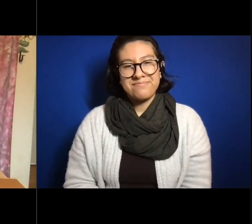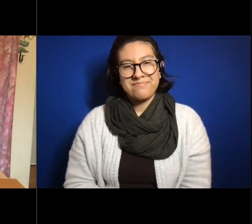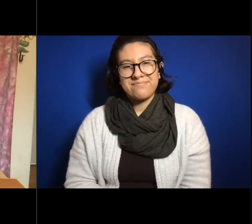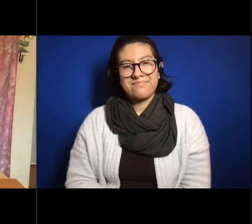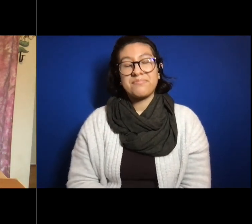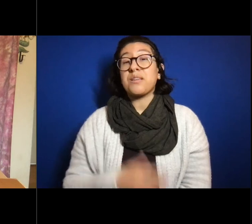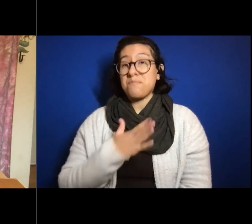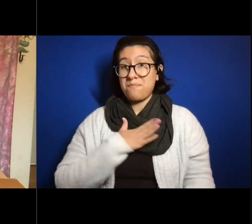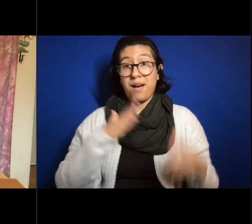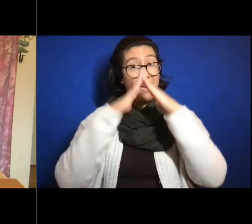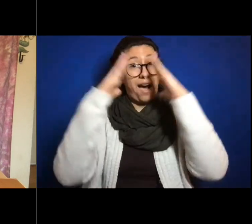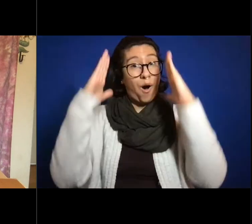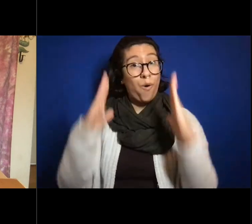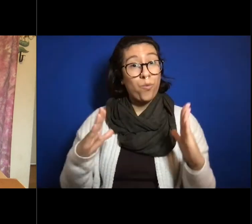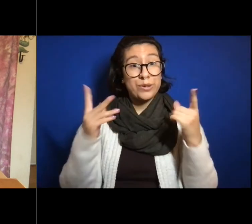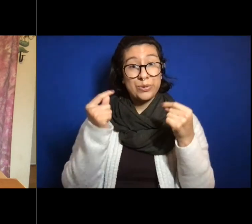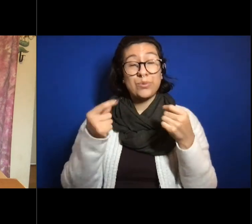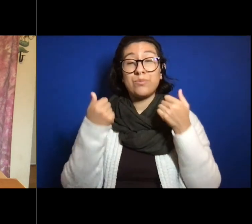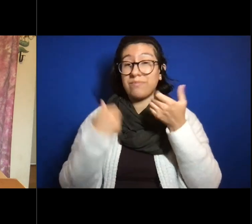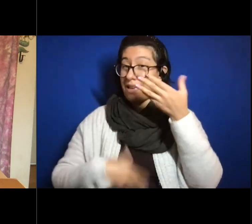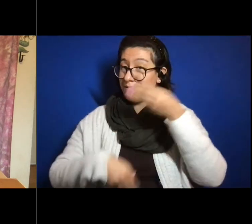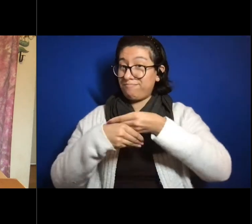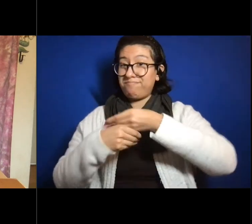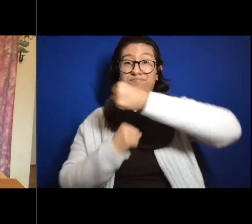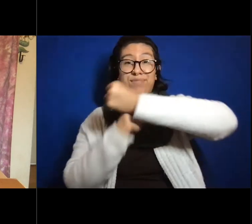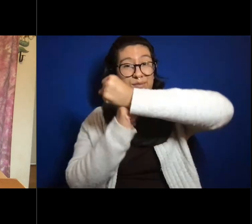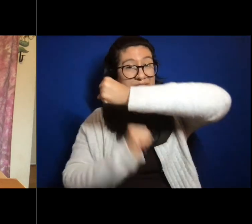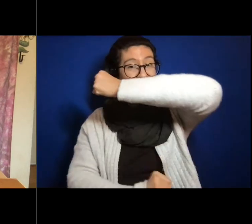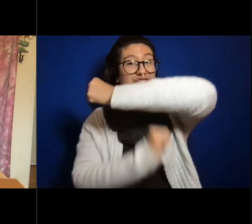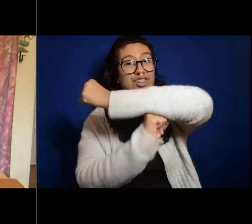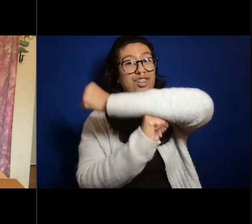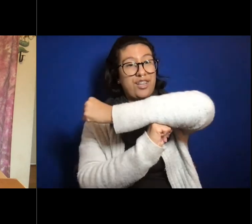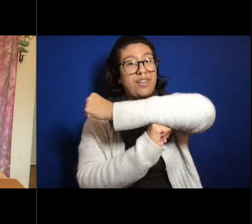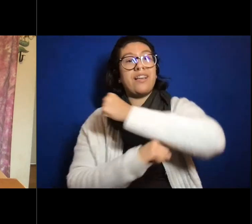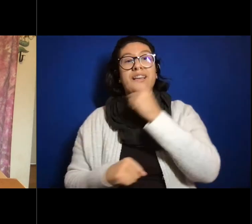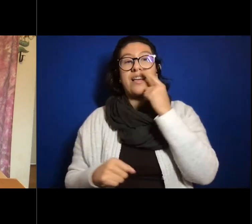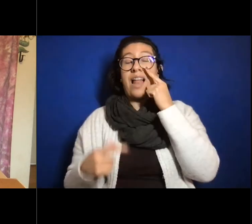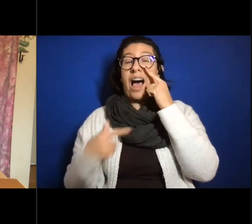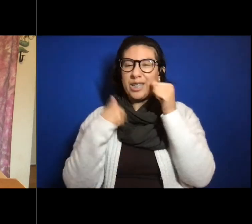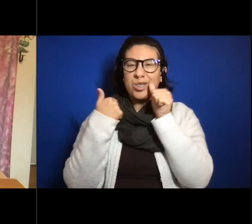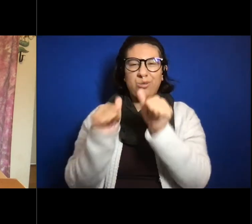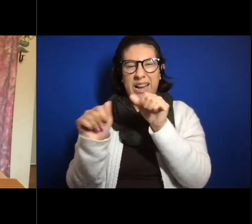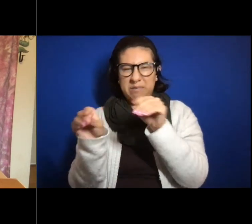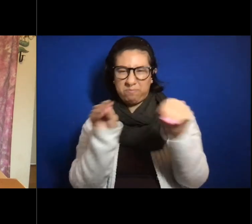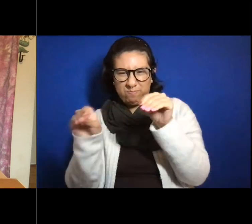we've given it a foundation it seems nice and sturdy. And then even if I poke at the roof,